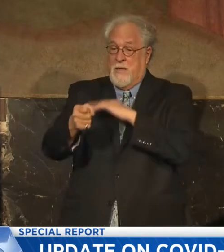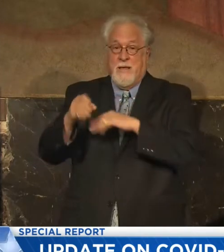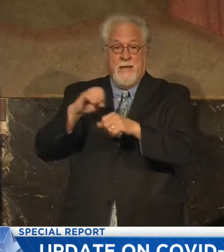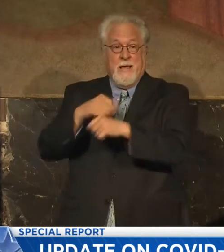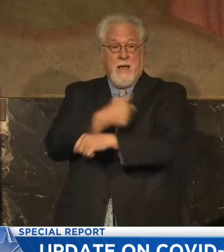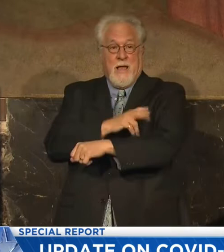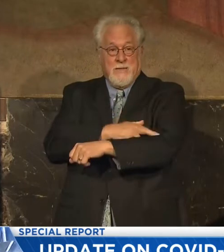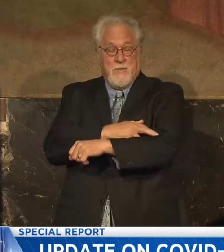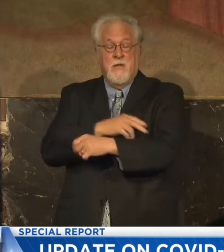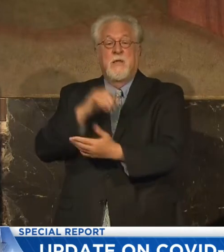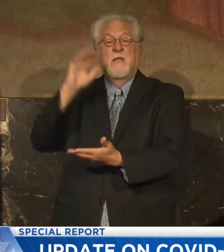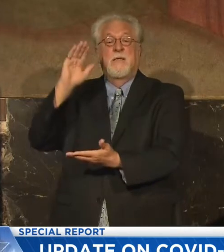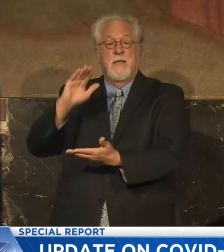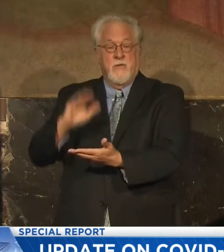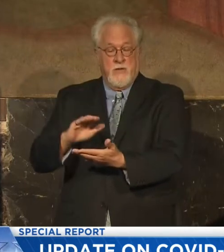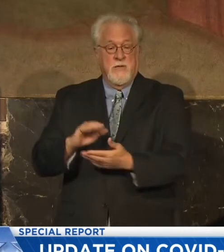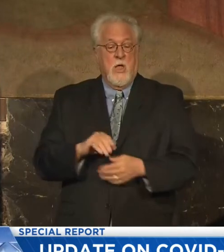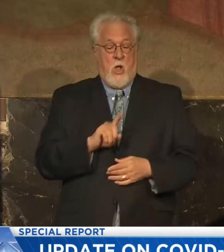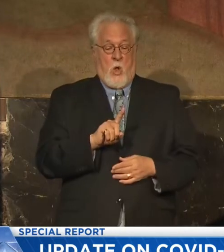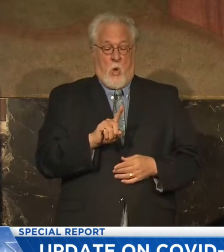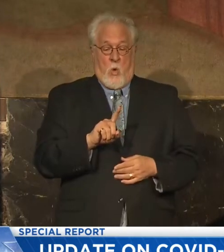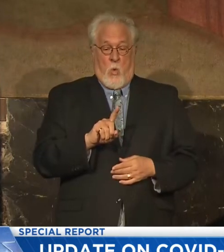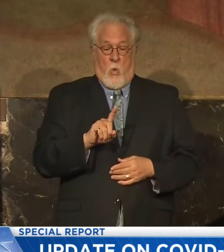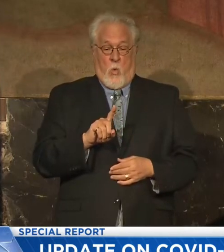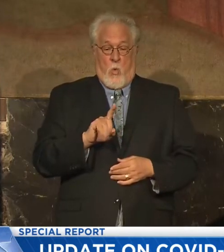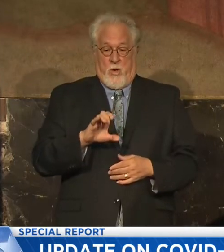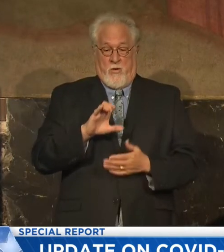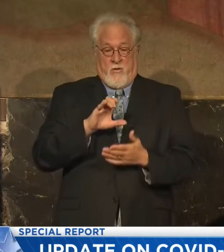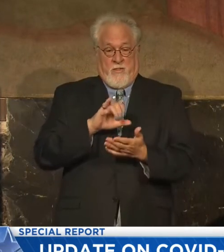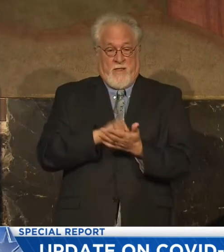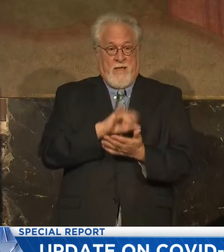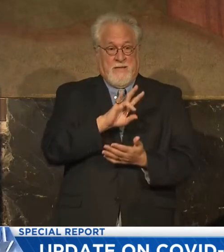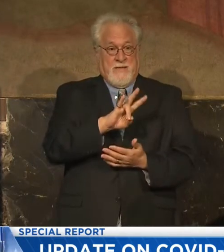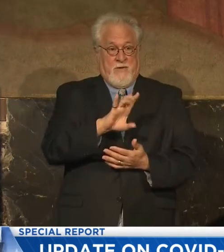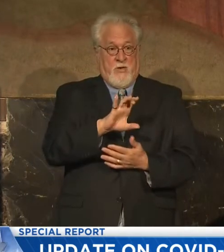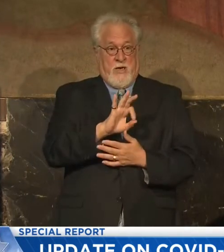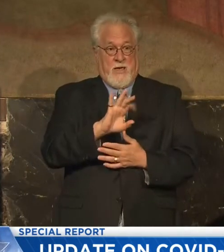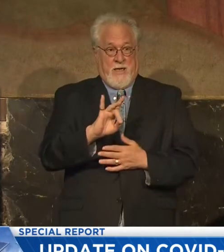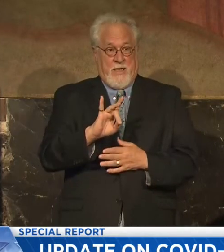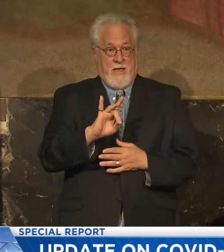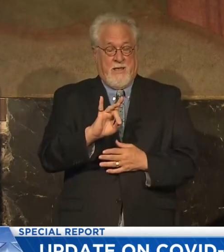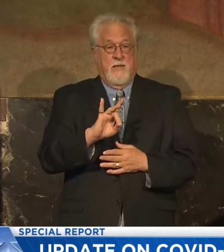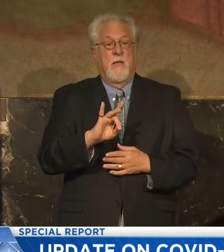BELOW 800. SO EVEN AS THE CASES INCREASE,